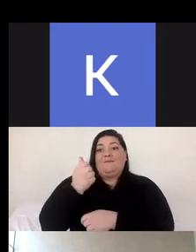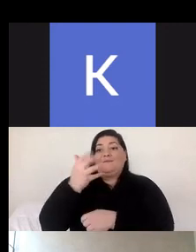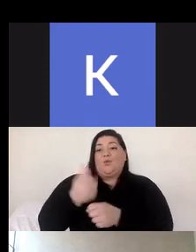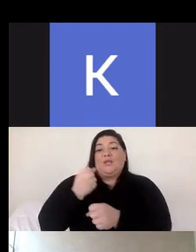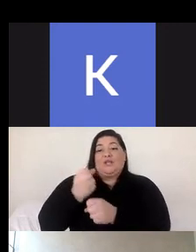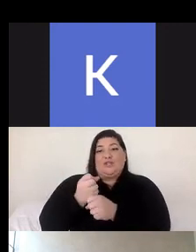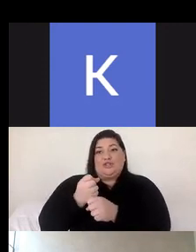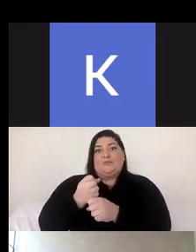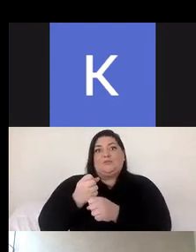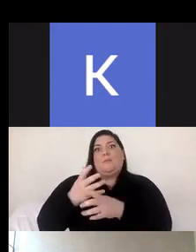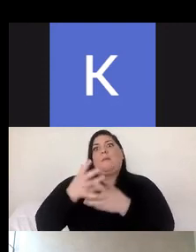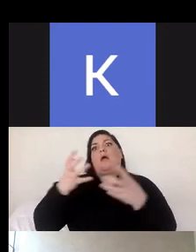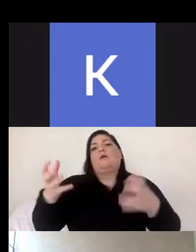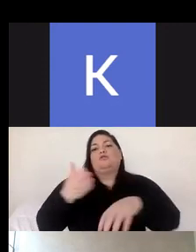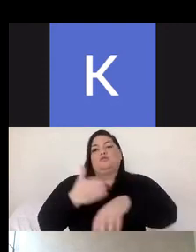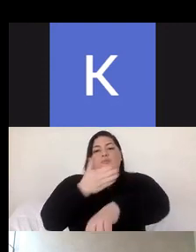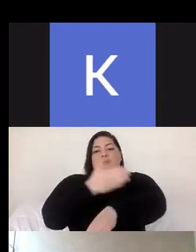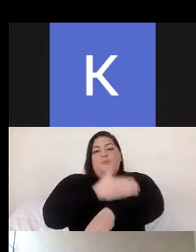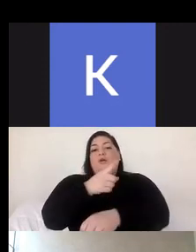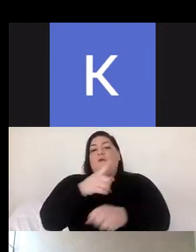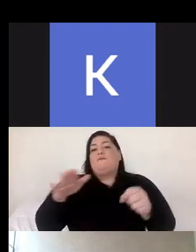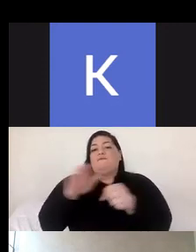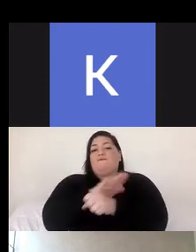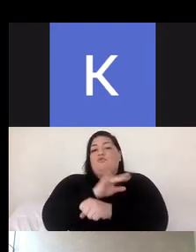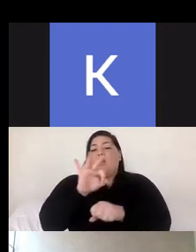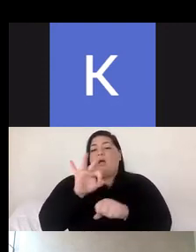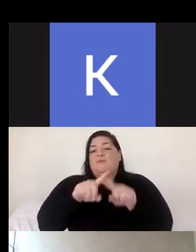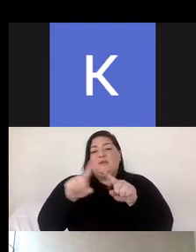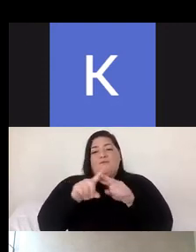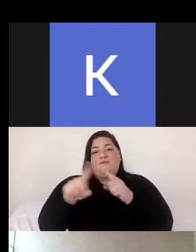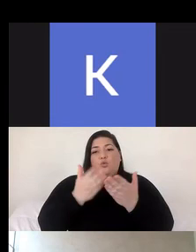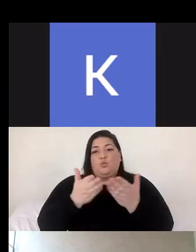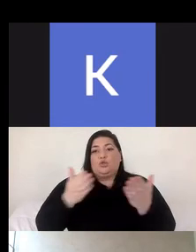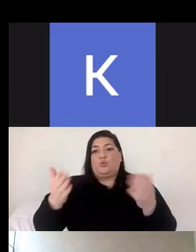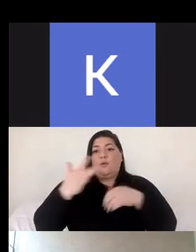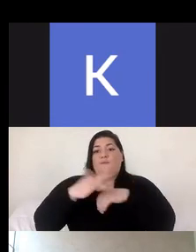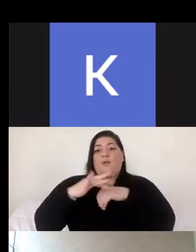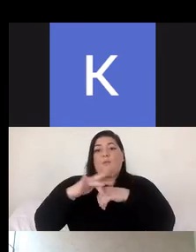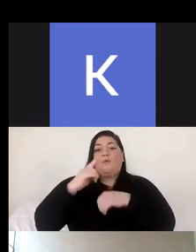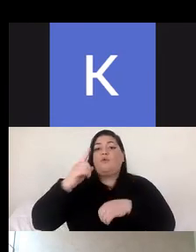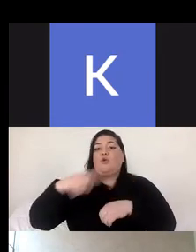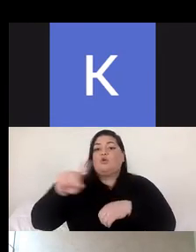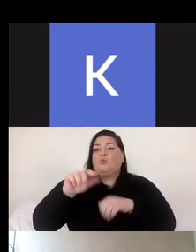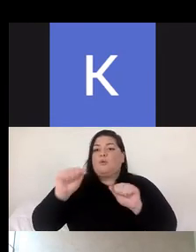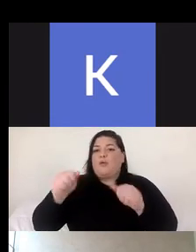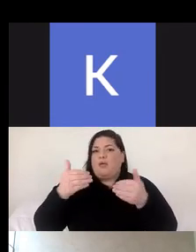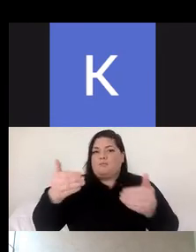It is full of resources for you to access, including recordings